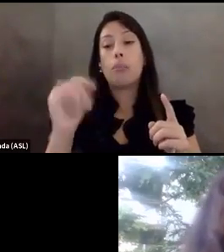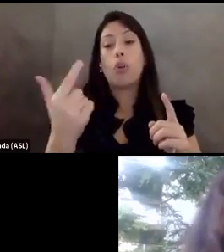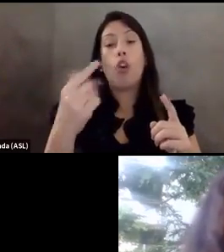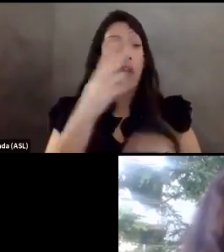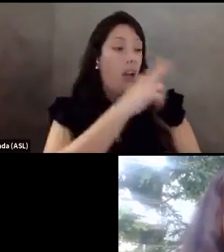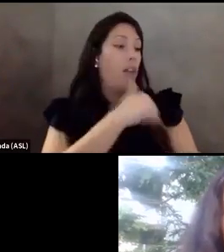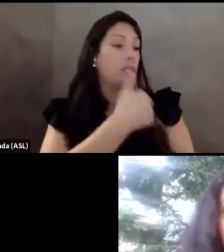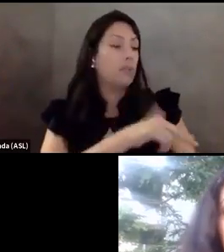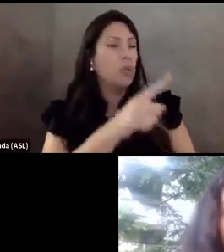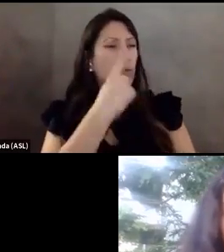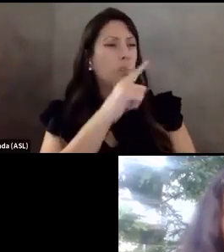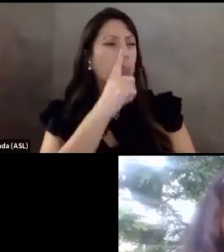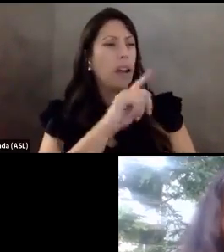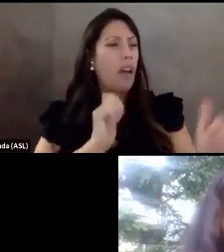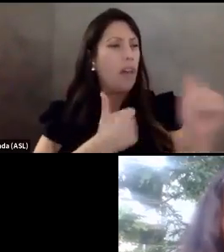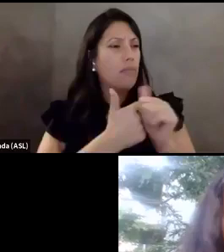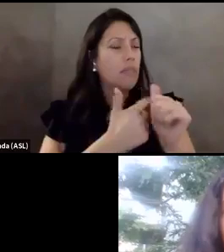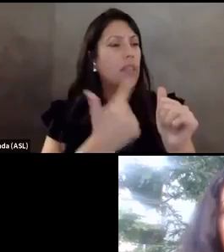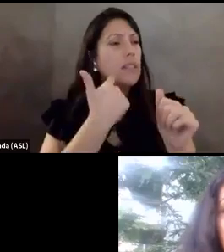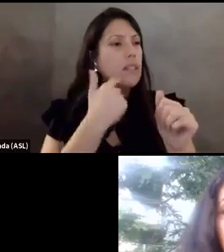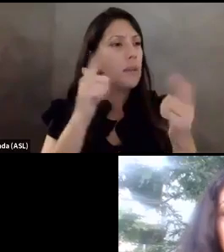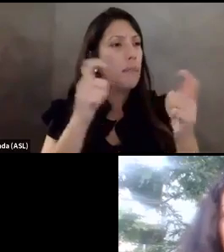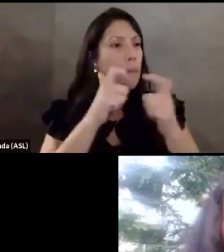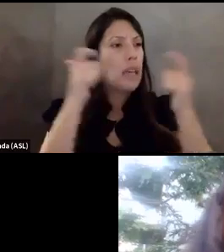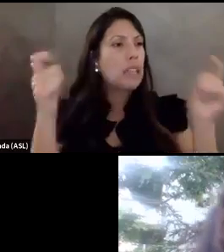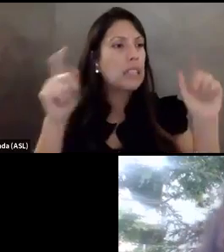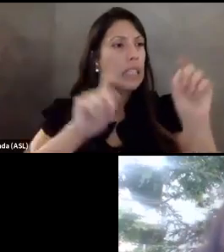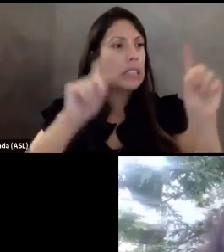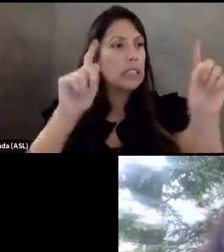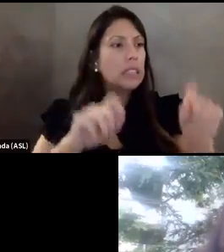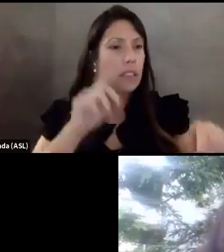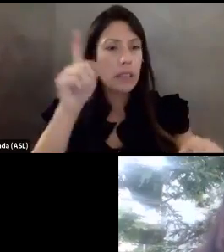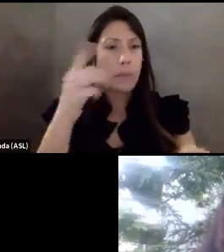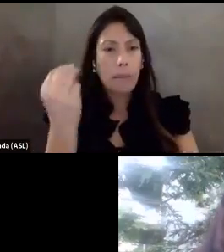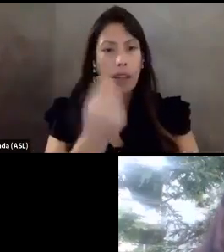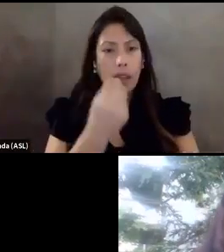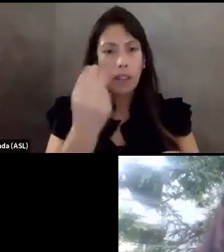There was a massive testing done there on Monday in.